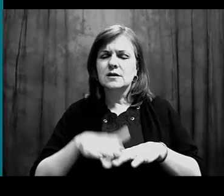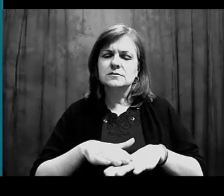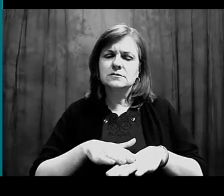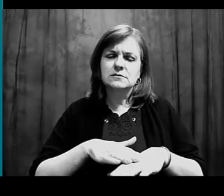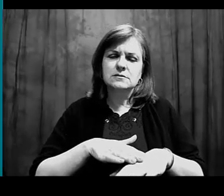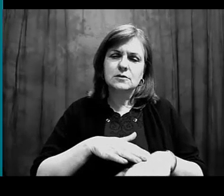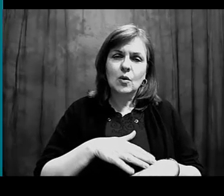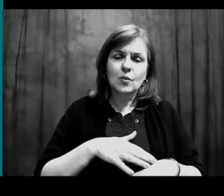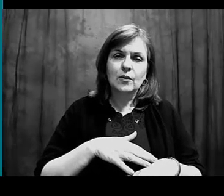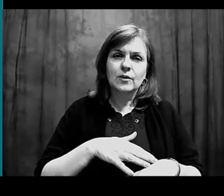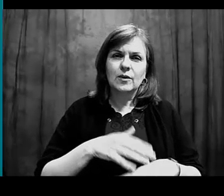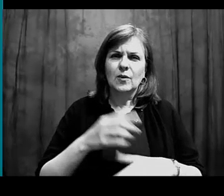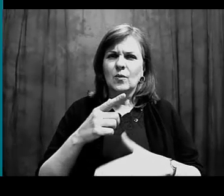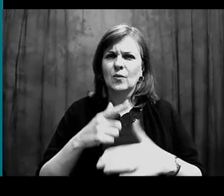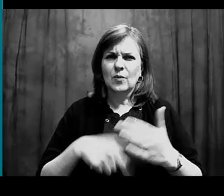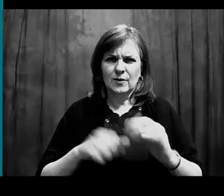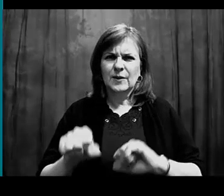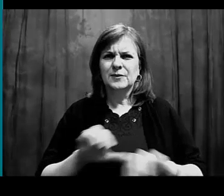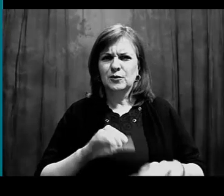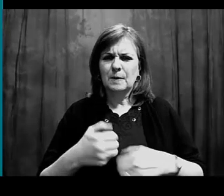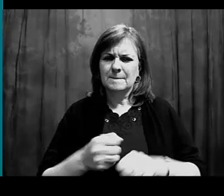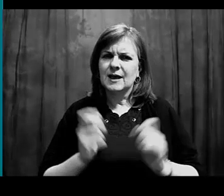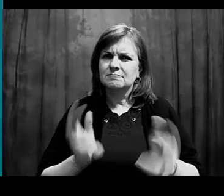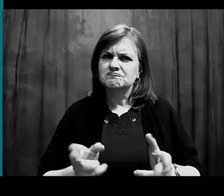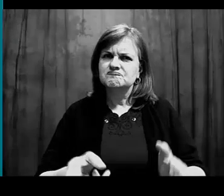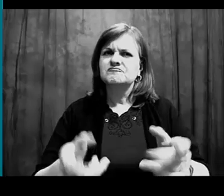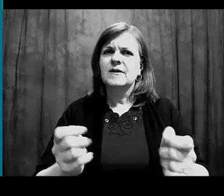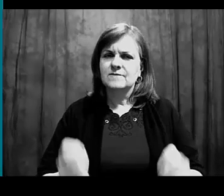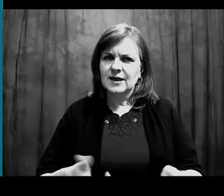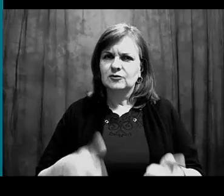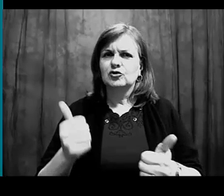so what can we do to make them faster?